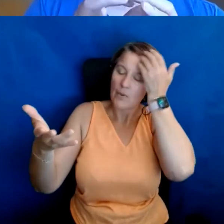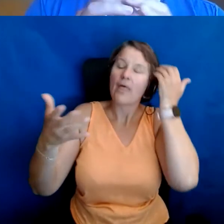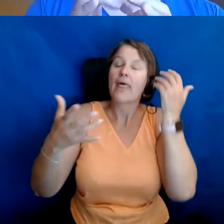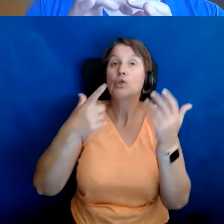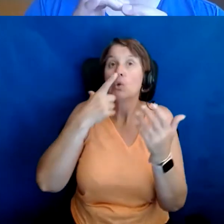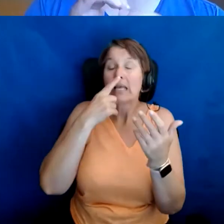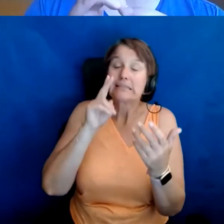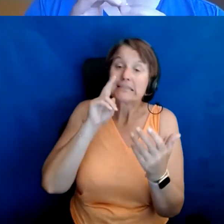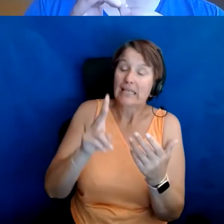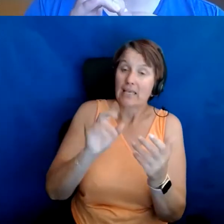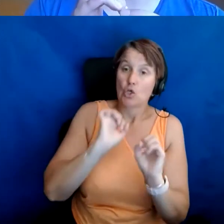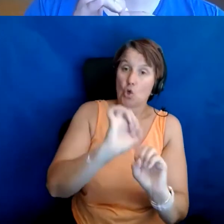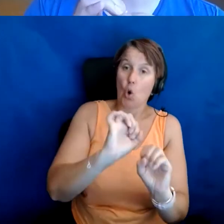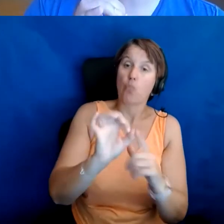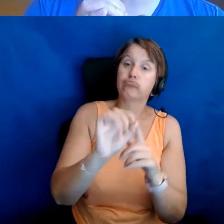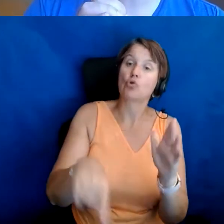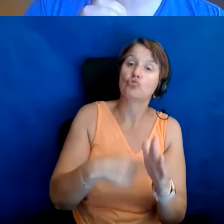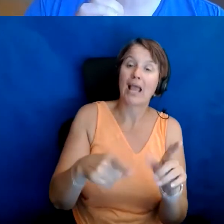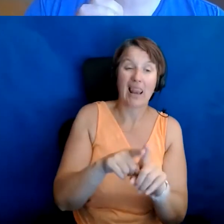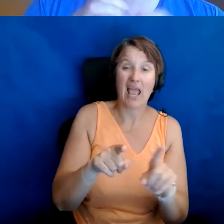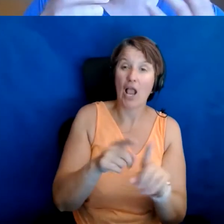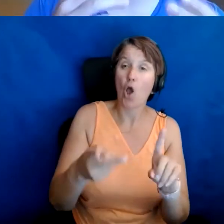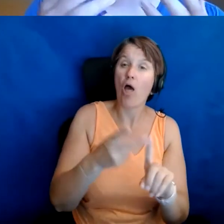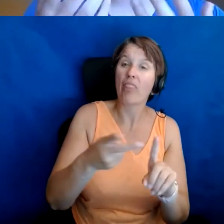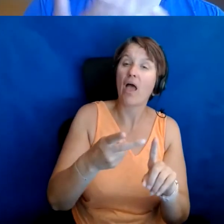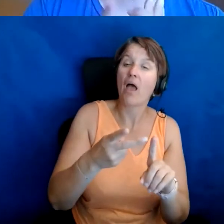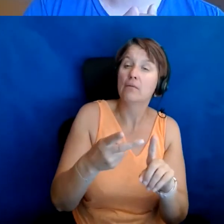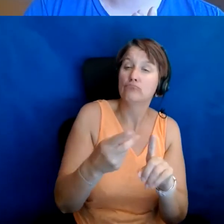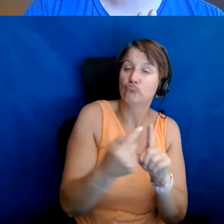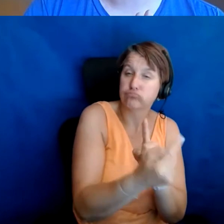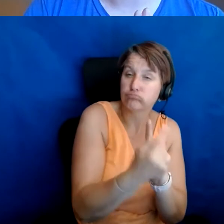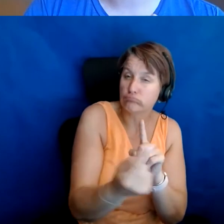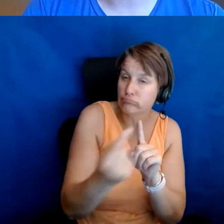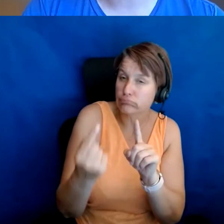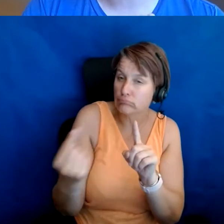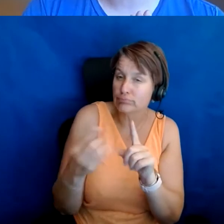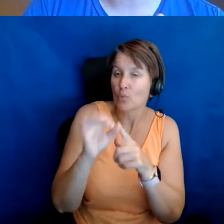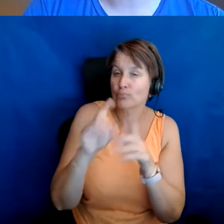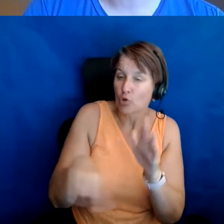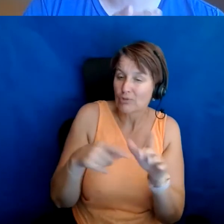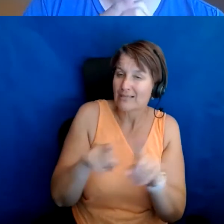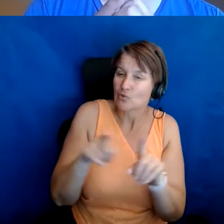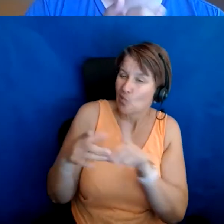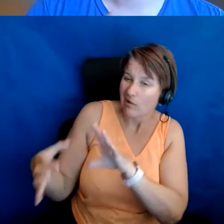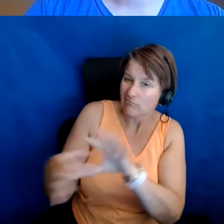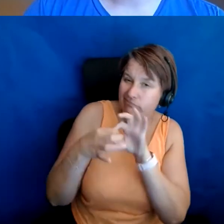and like you're at this intersection of those ideas, which is also really exciting way to think about it. >> ANDY: Yeah, yeah.